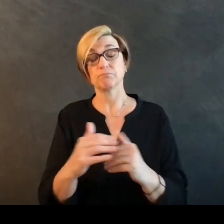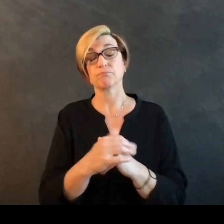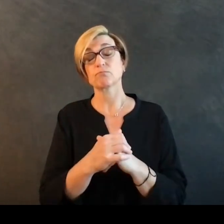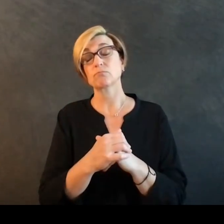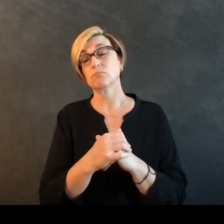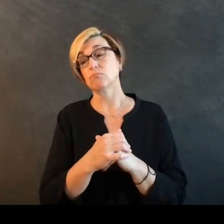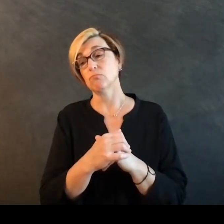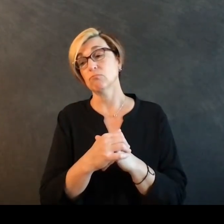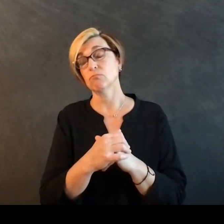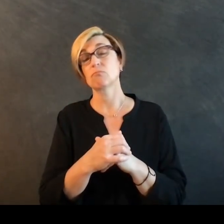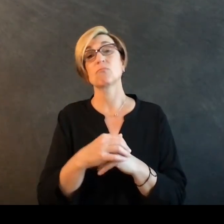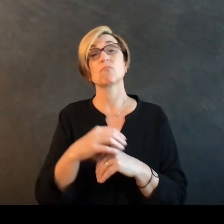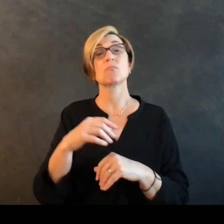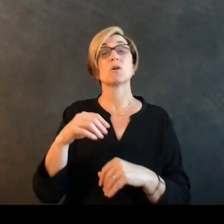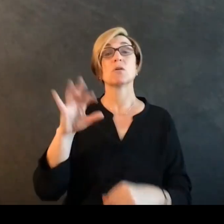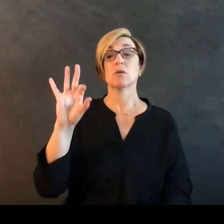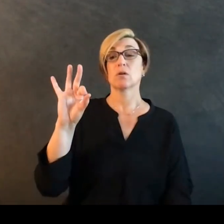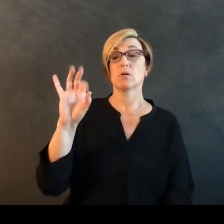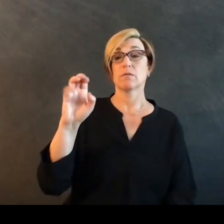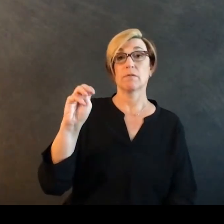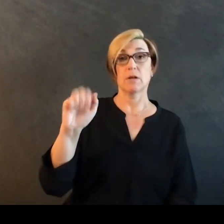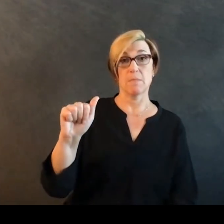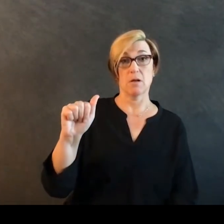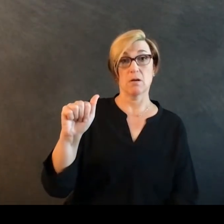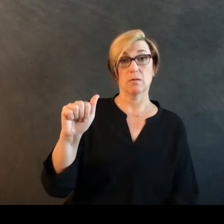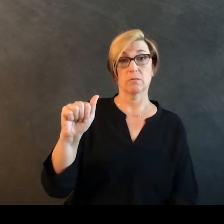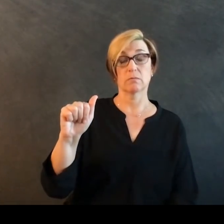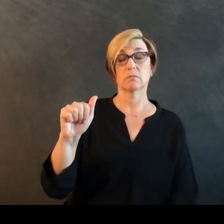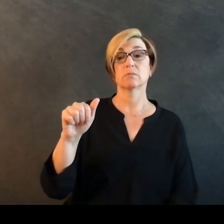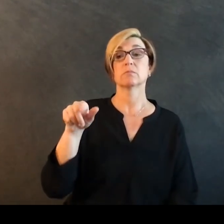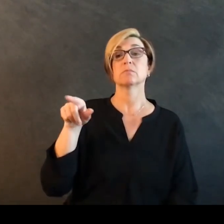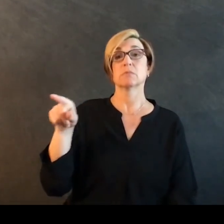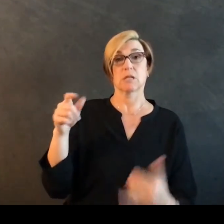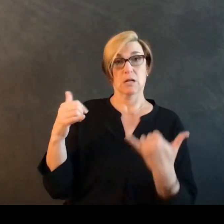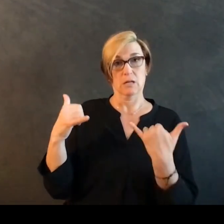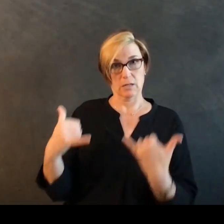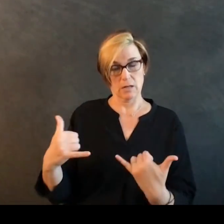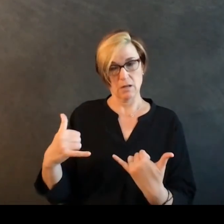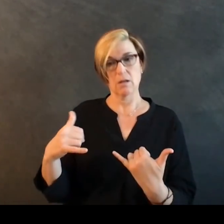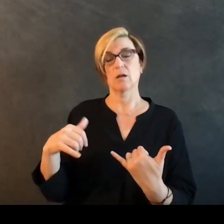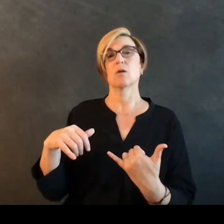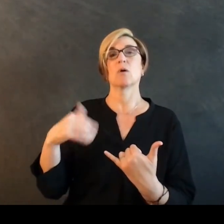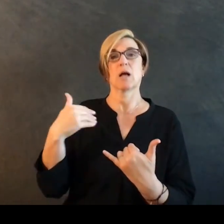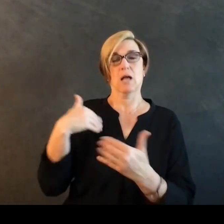FEMA's acquisition process not only to deploy but to to gather up personal